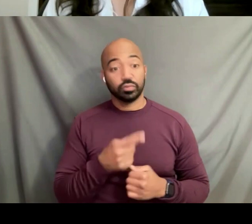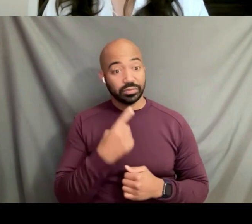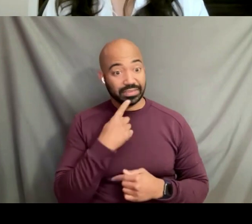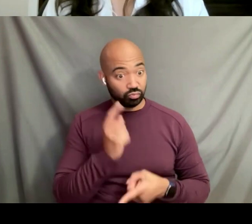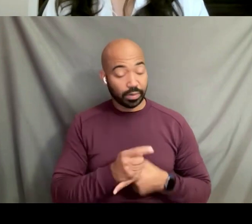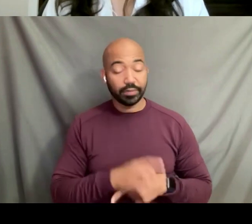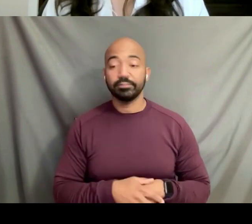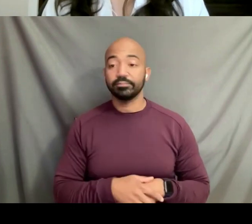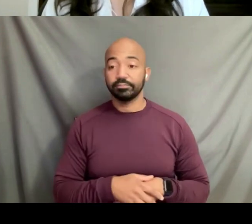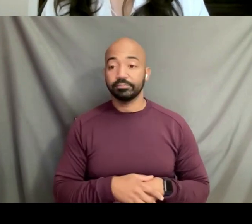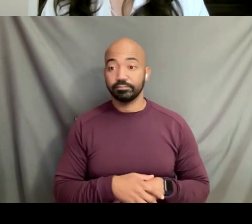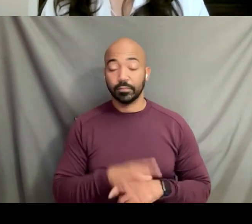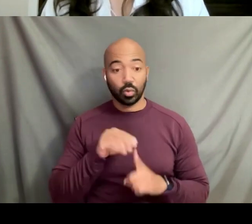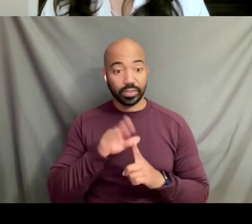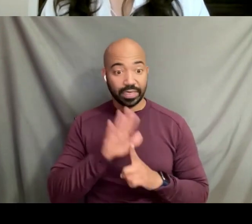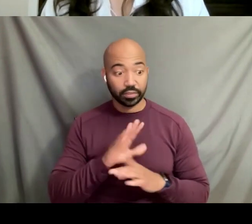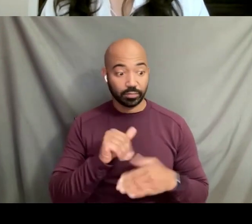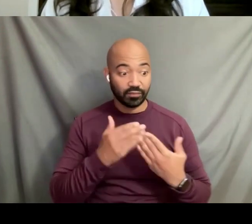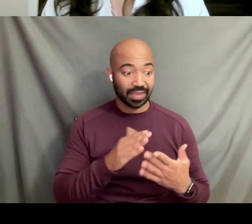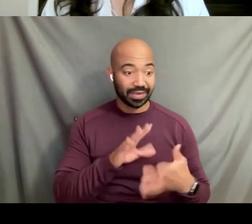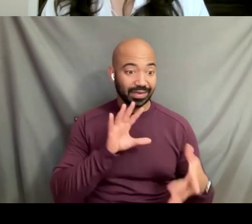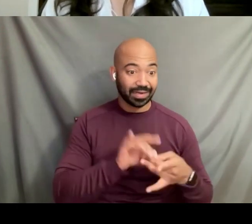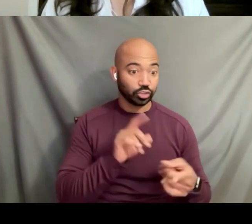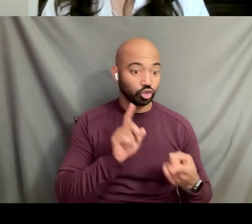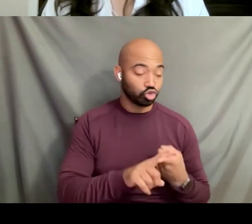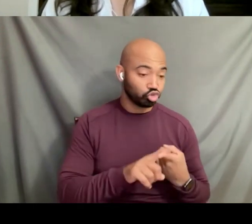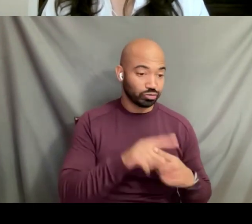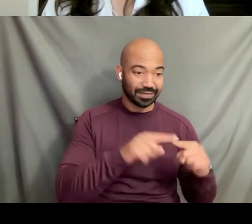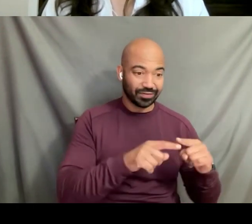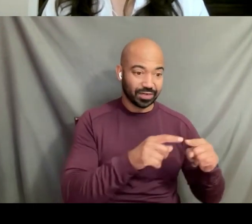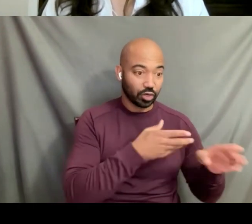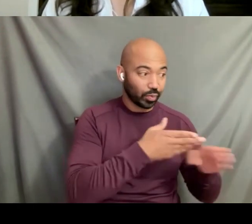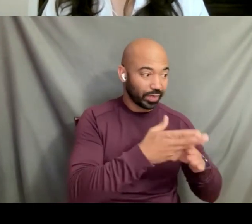and different offices across campus, the academic department, so we want everybody